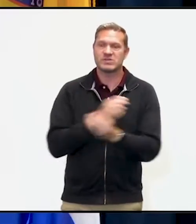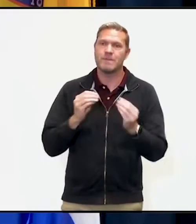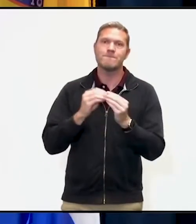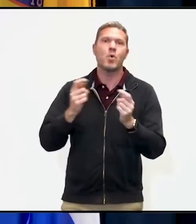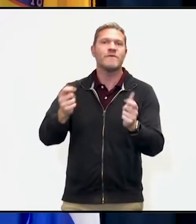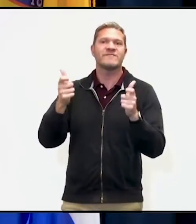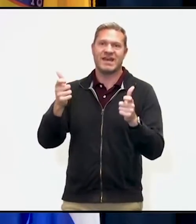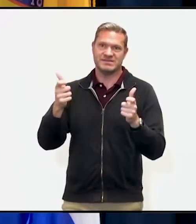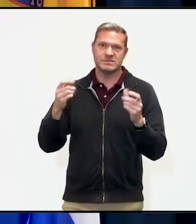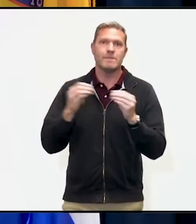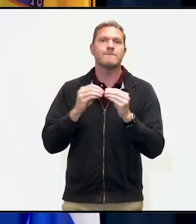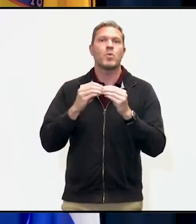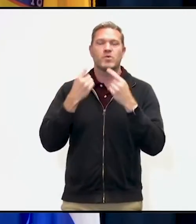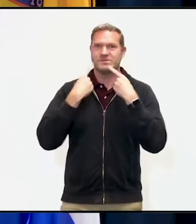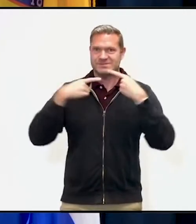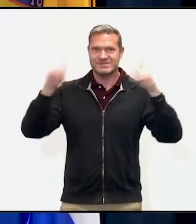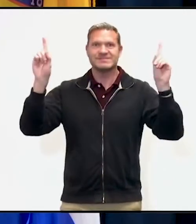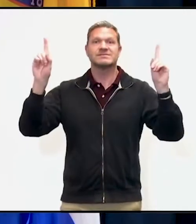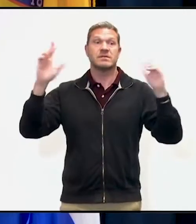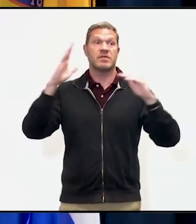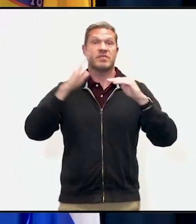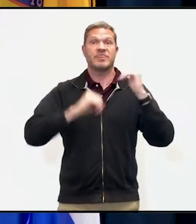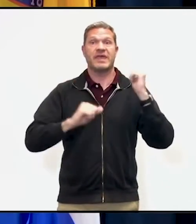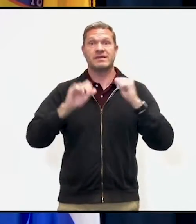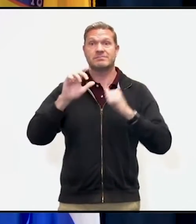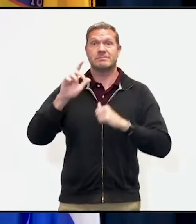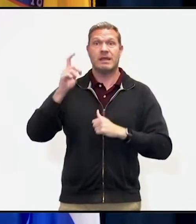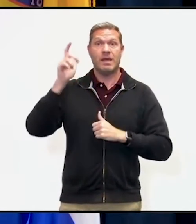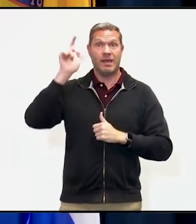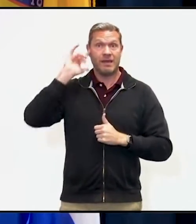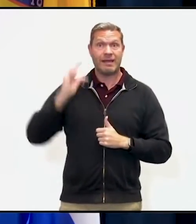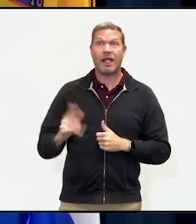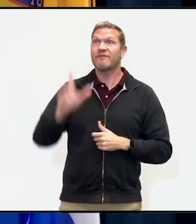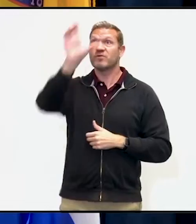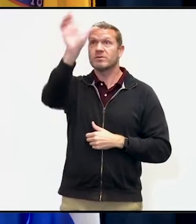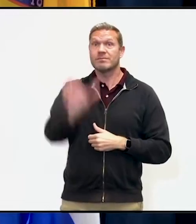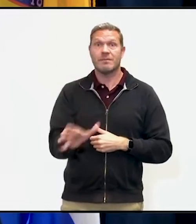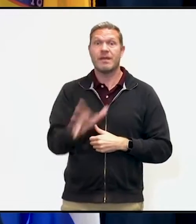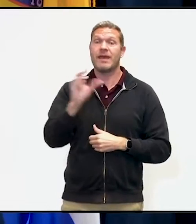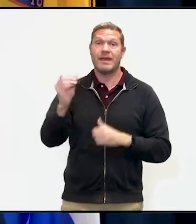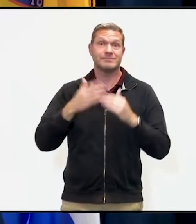It's certainly I think a more successful rate than most of the state of California and that's something to celebrate.